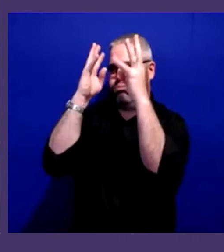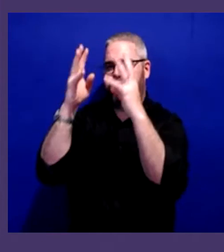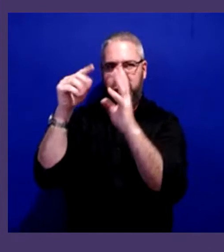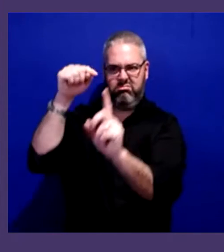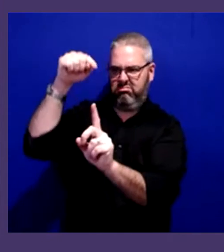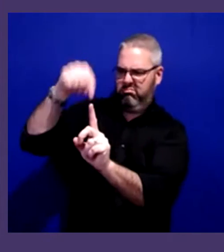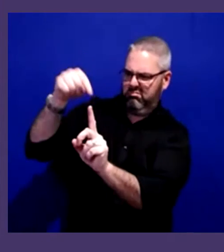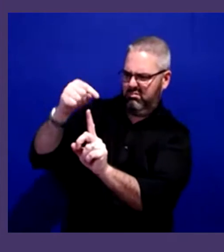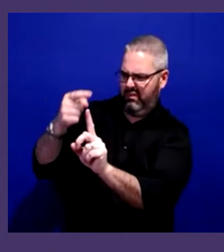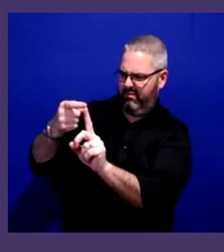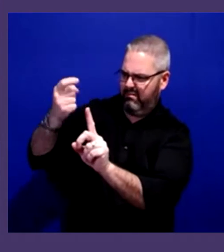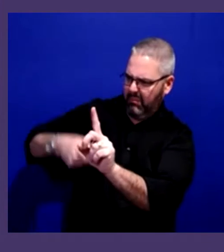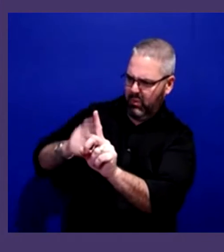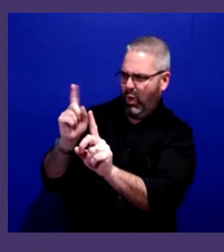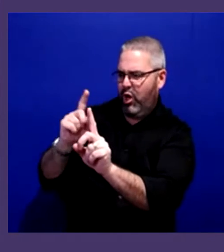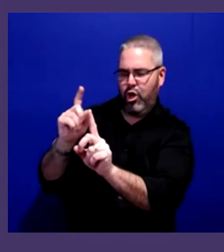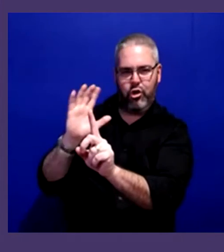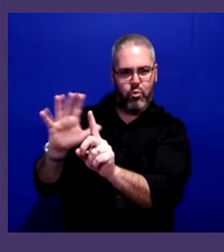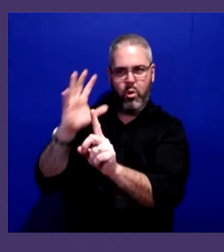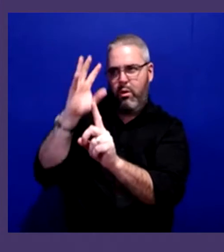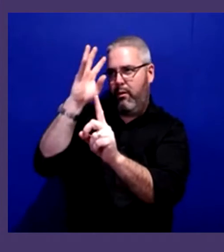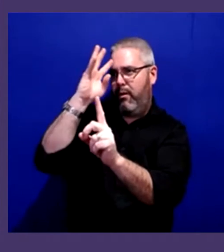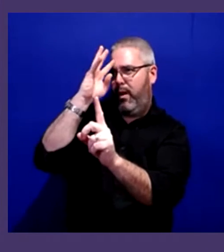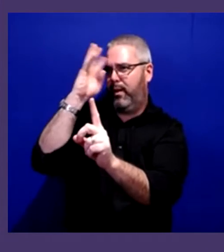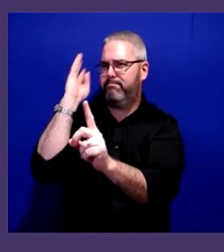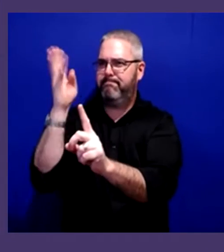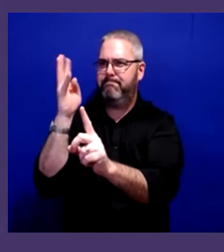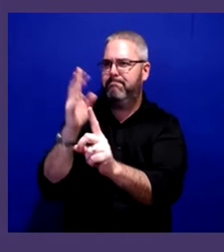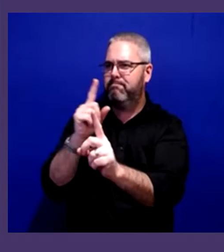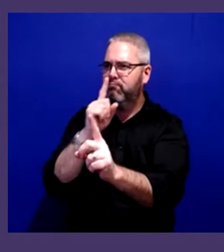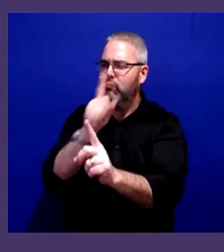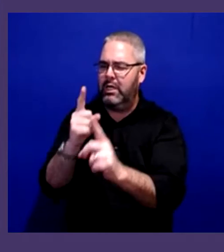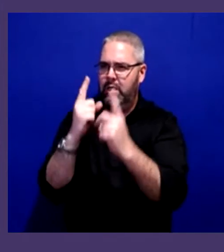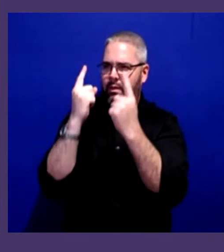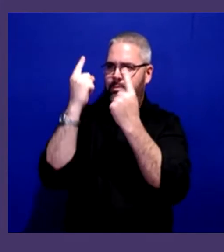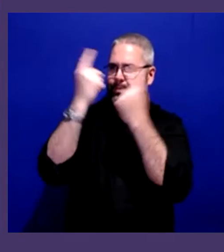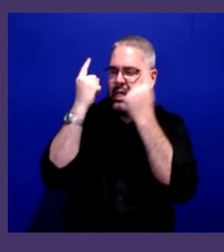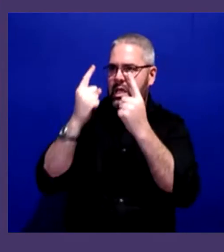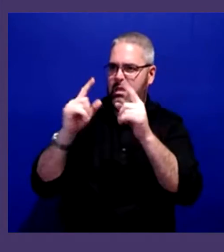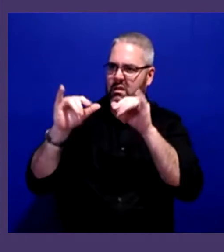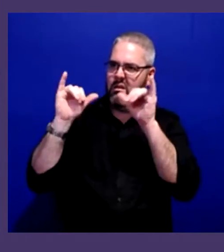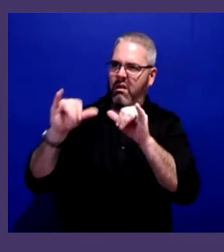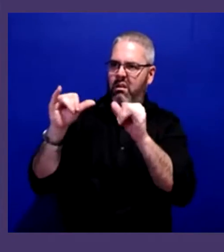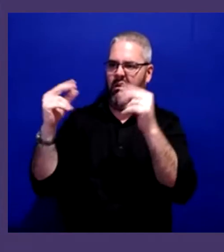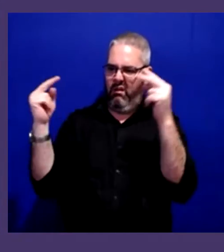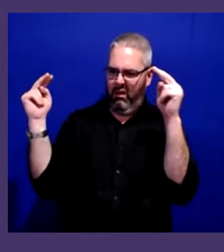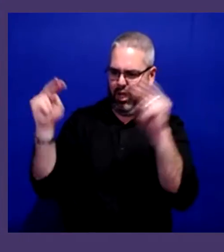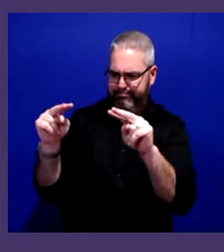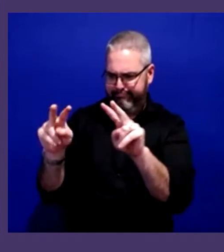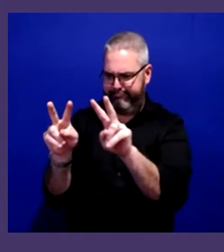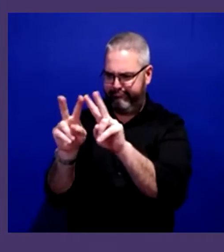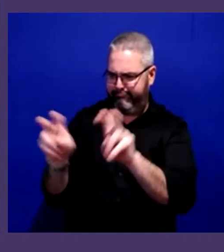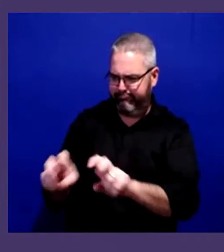creativity and truly thinking differently. How do you transform organizational culture,